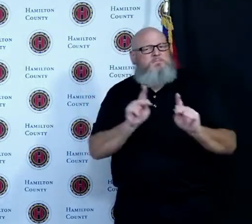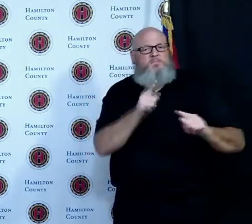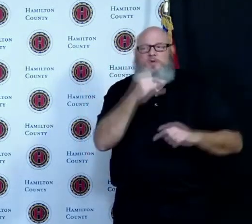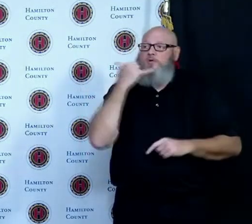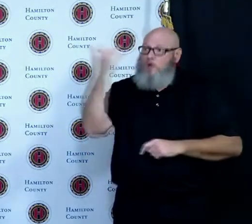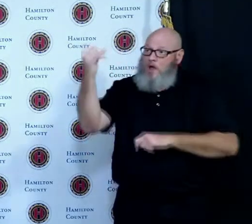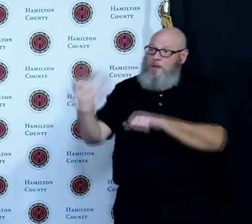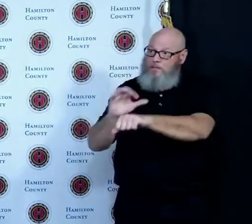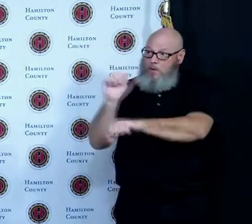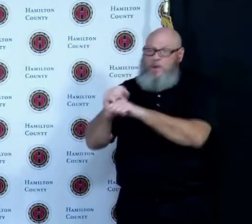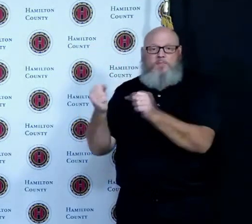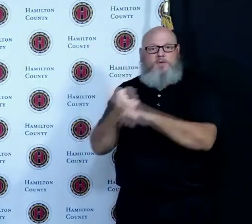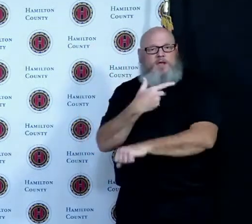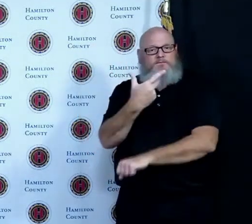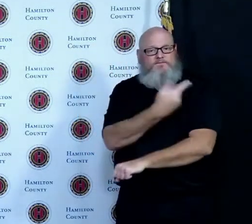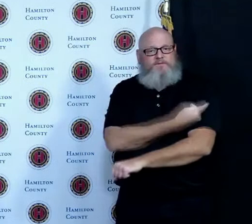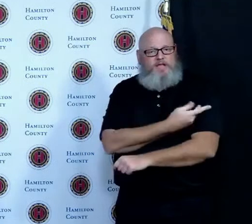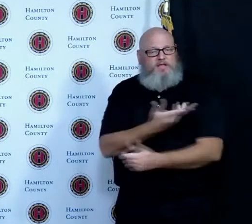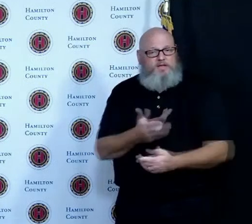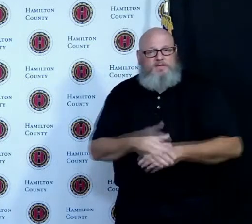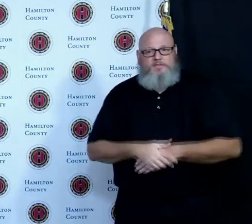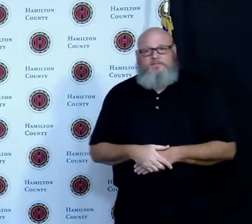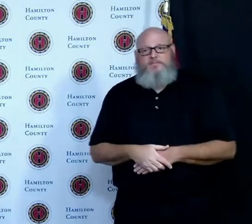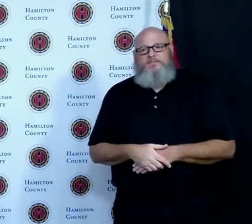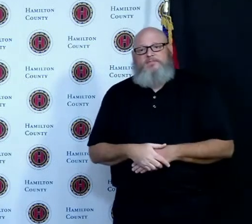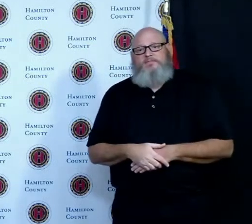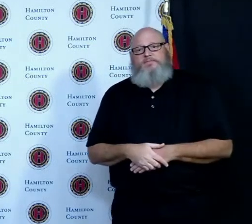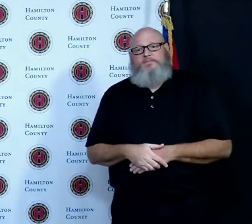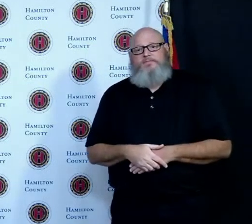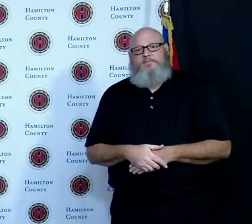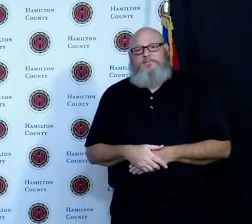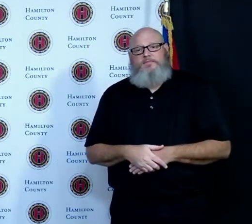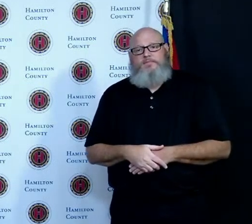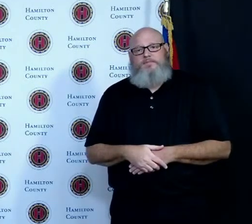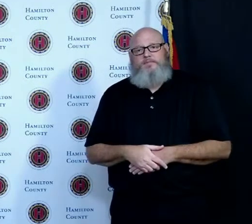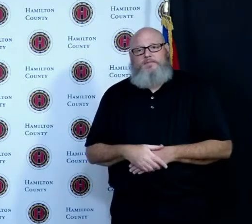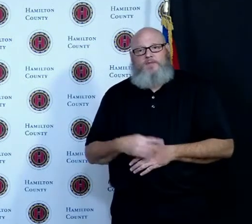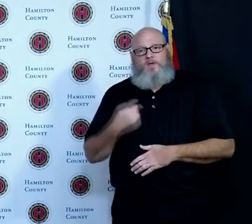of the communities that we serve we serve 45 communities and we have locations within many